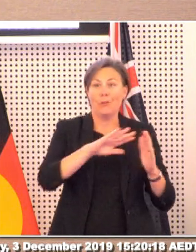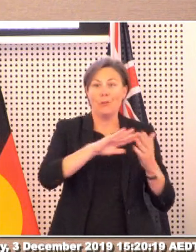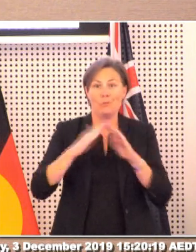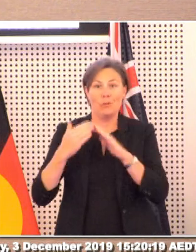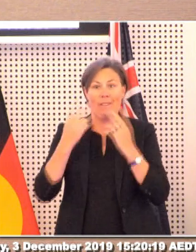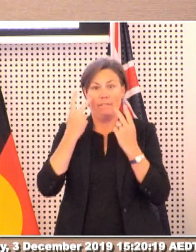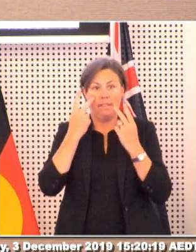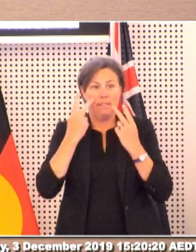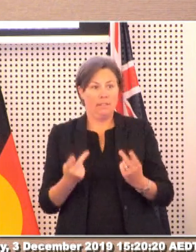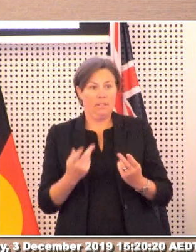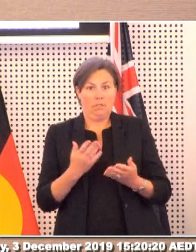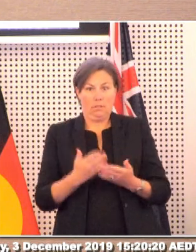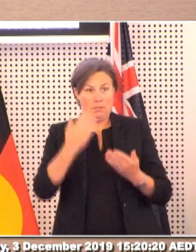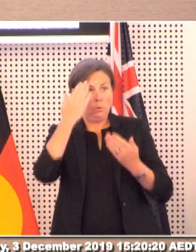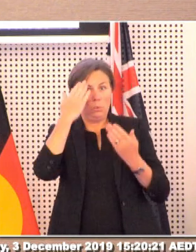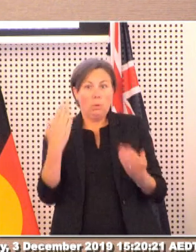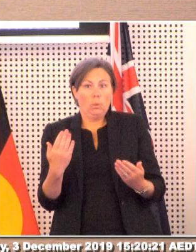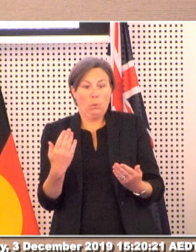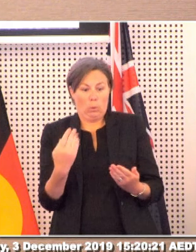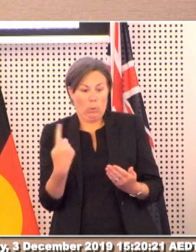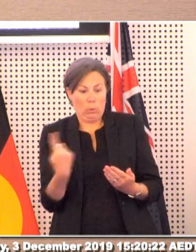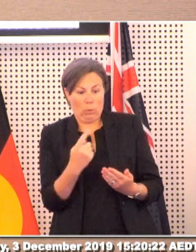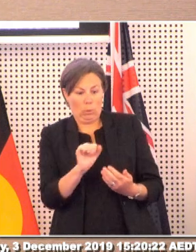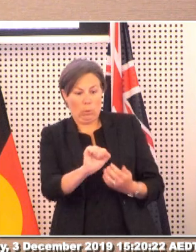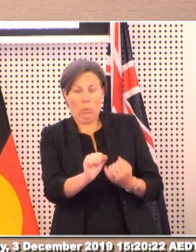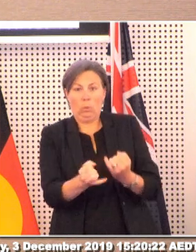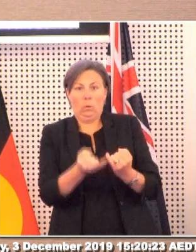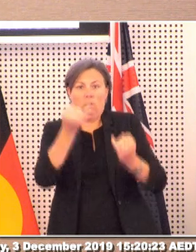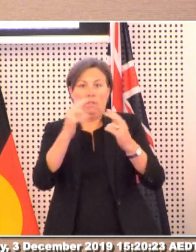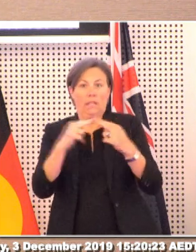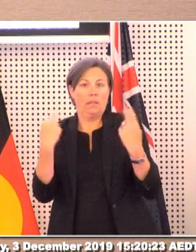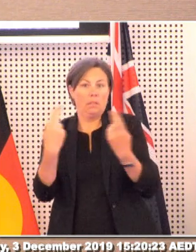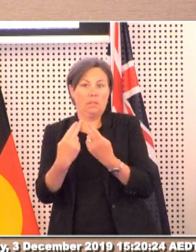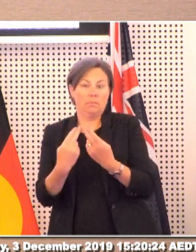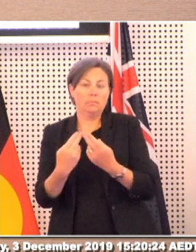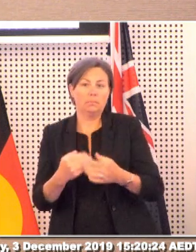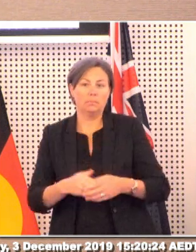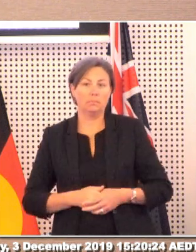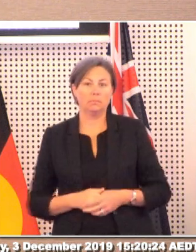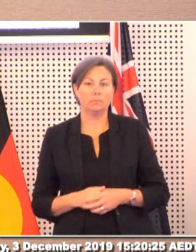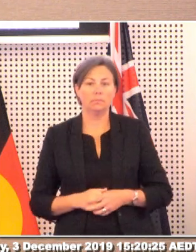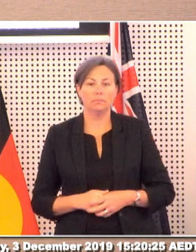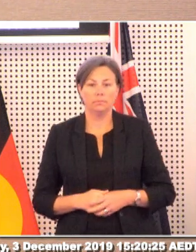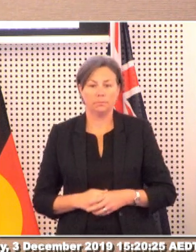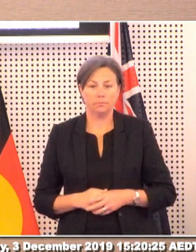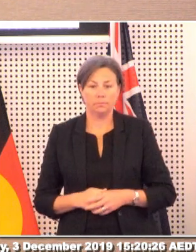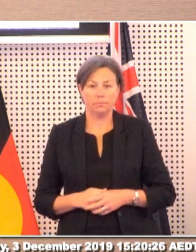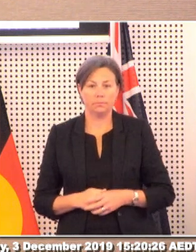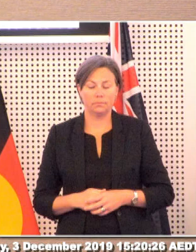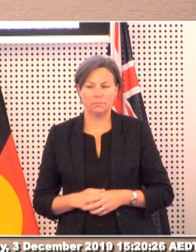necessarily, who the family members are of the individuals in those places. Who are the Community Visitors?